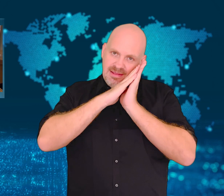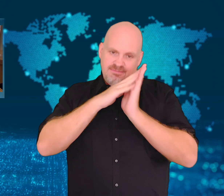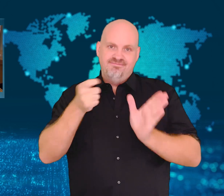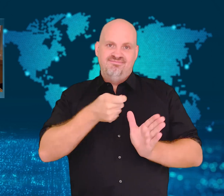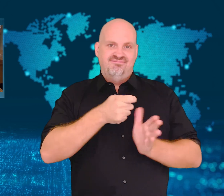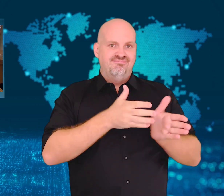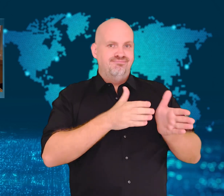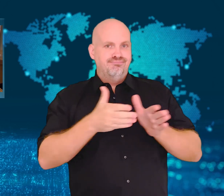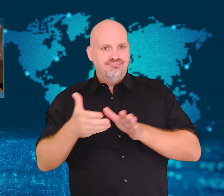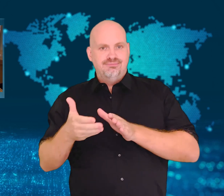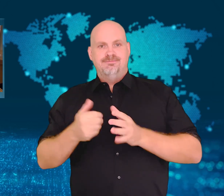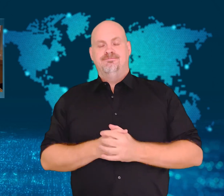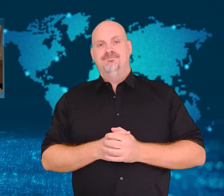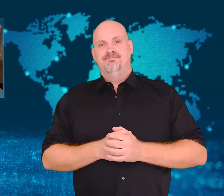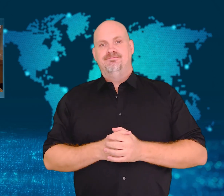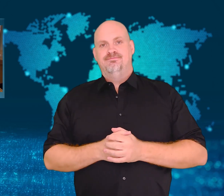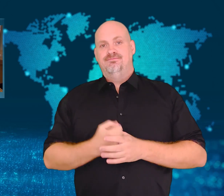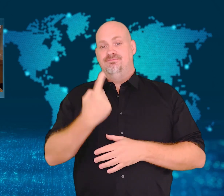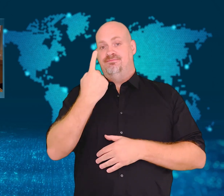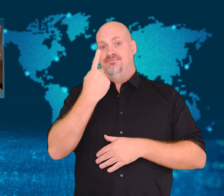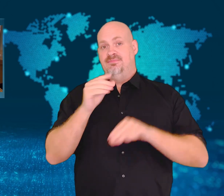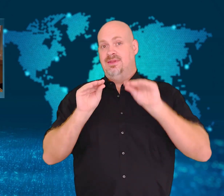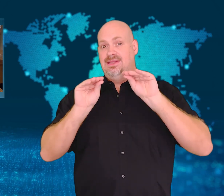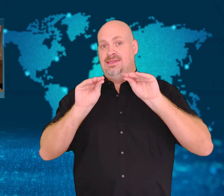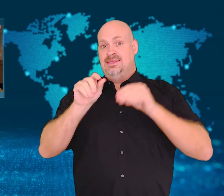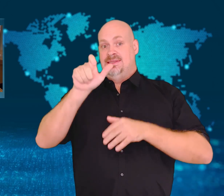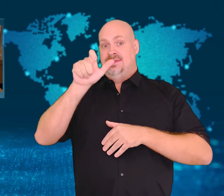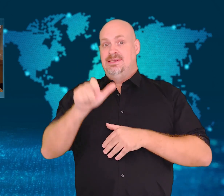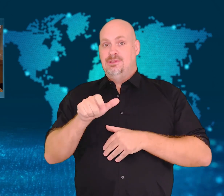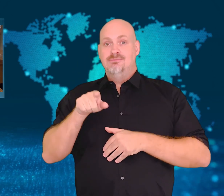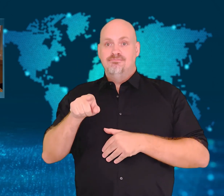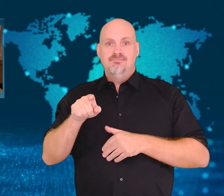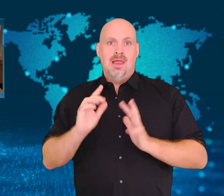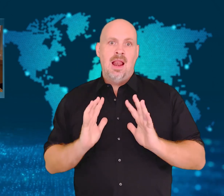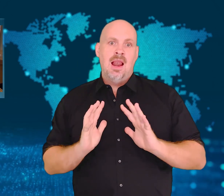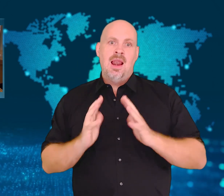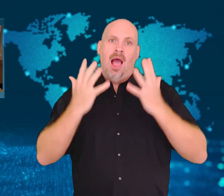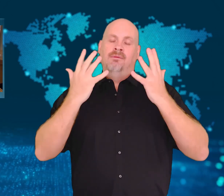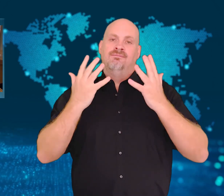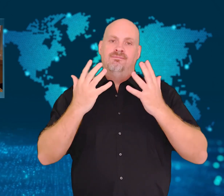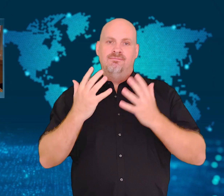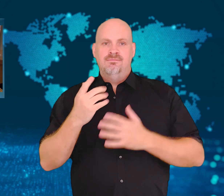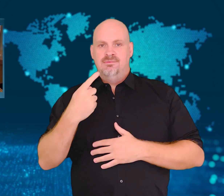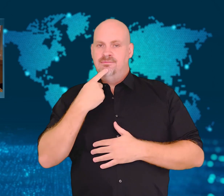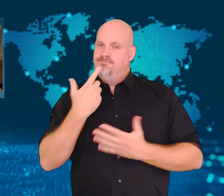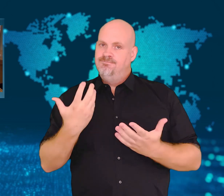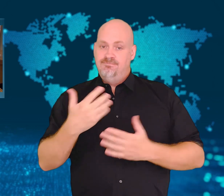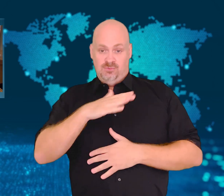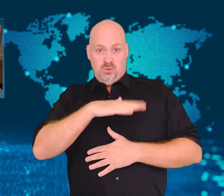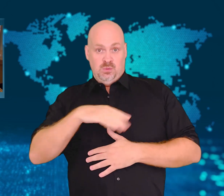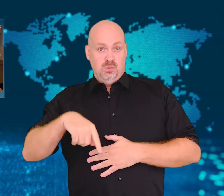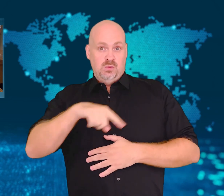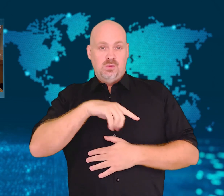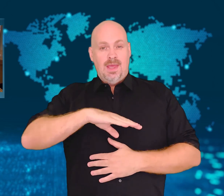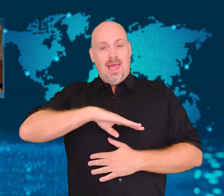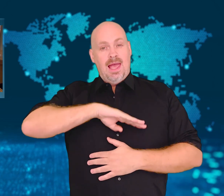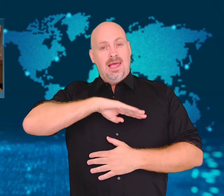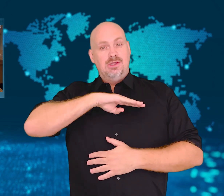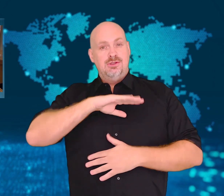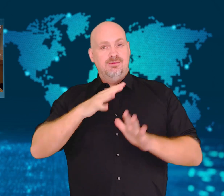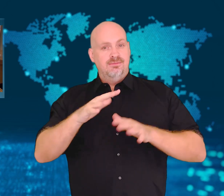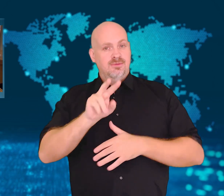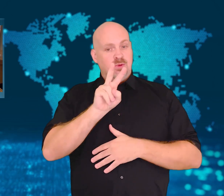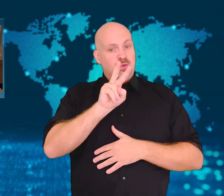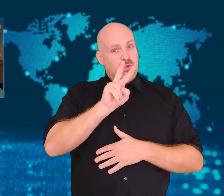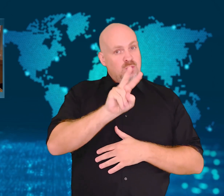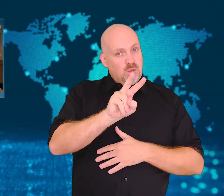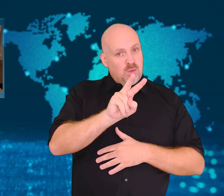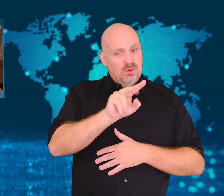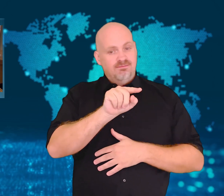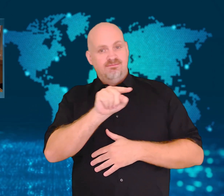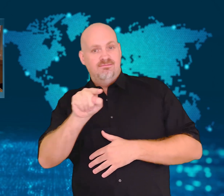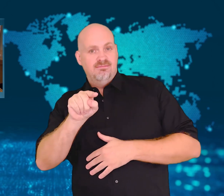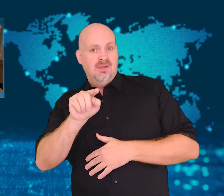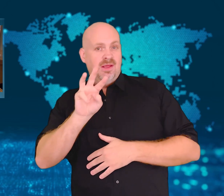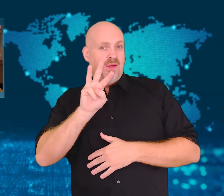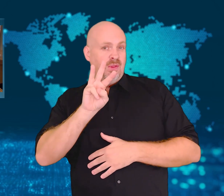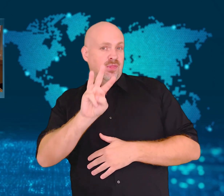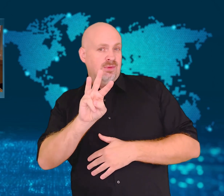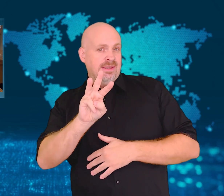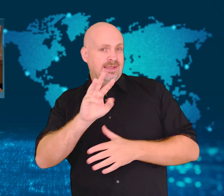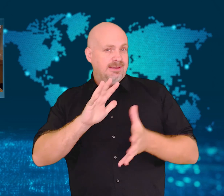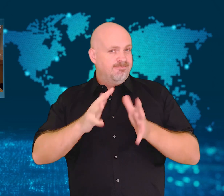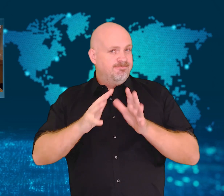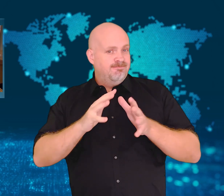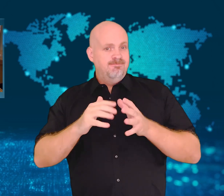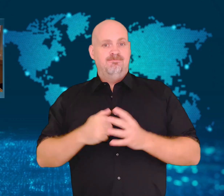A teacher who survived the rampage said the children were two